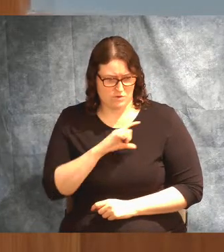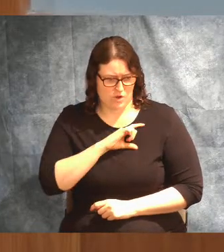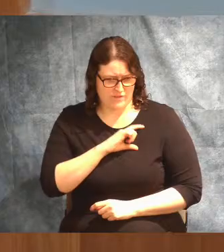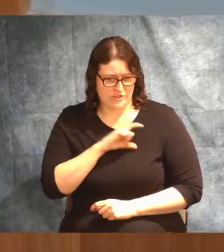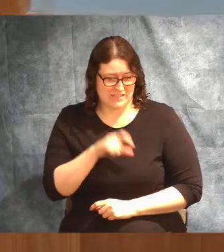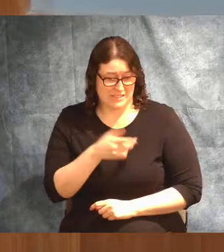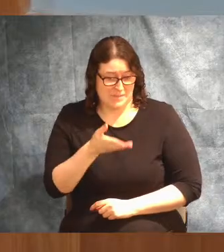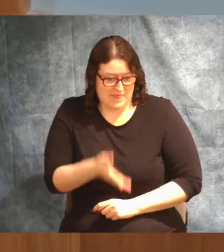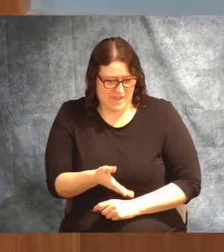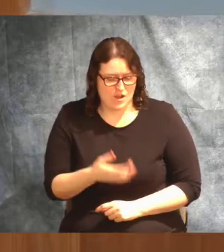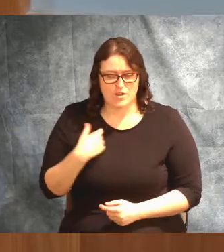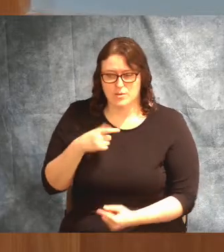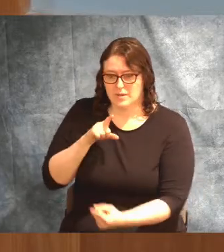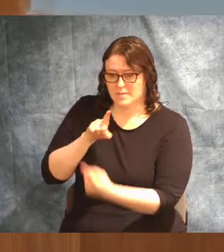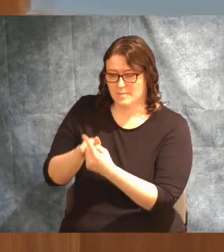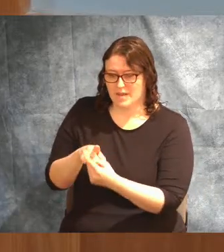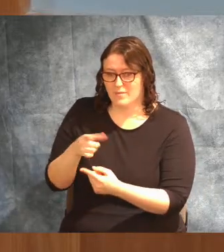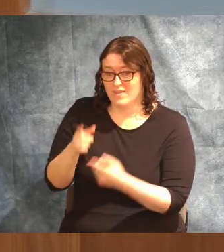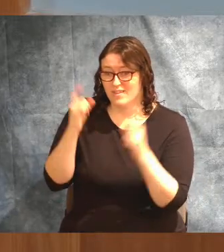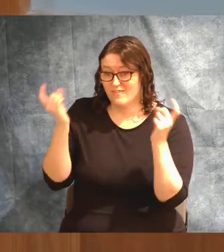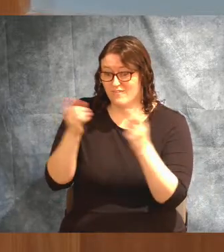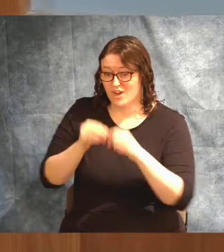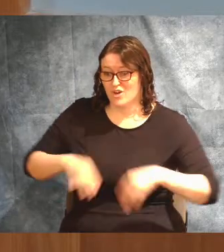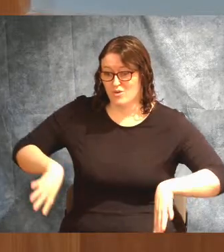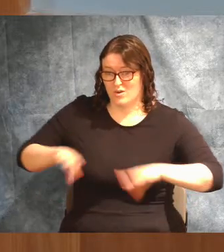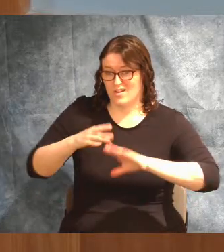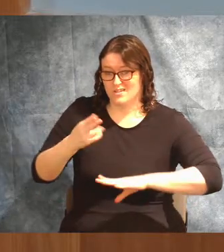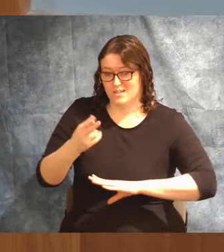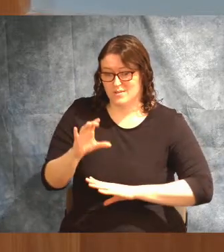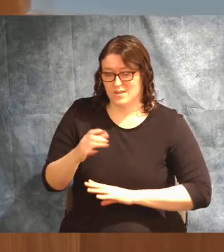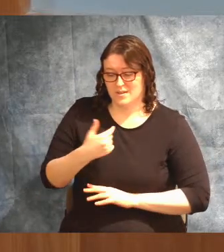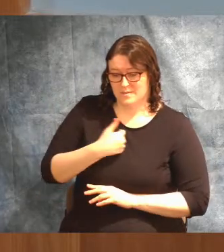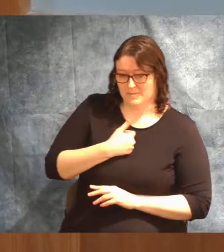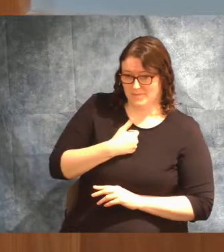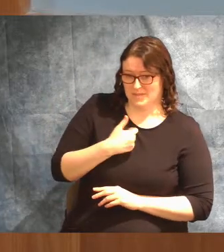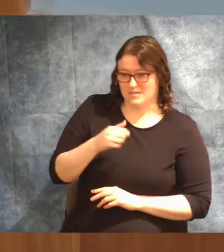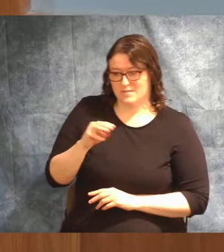the Hamilton County Fairgrounds, me, myself, the Mayor of Vice Mayor of Lincoln Heights,